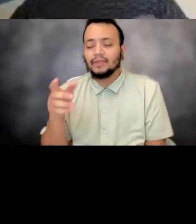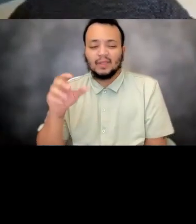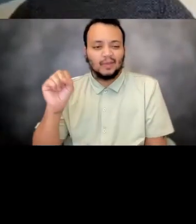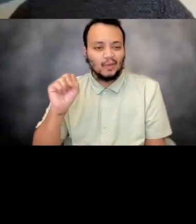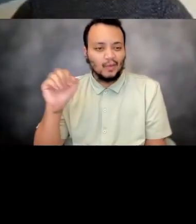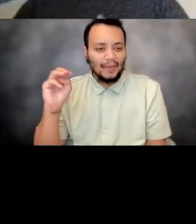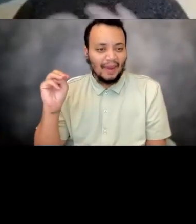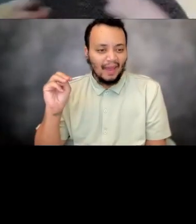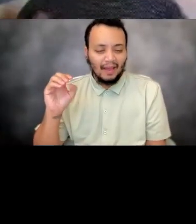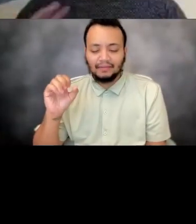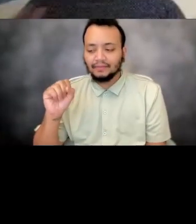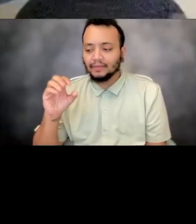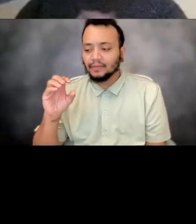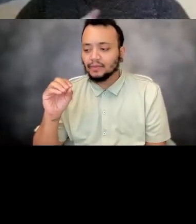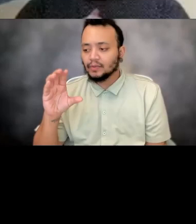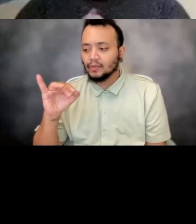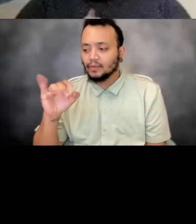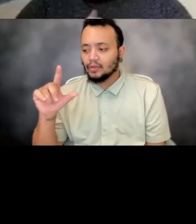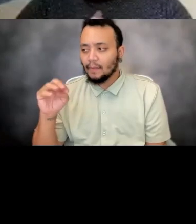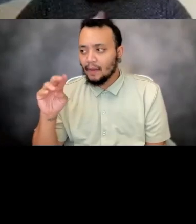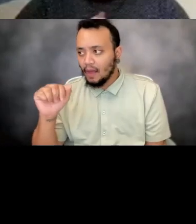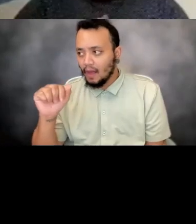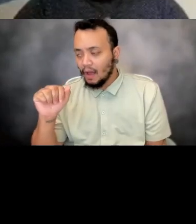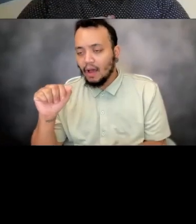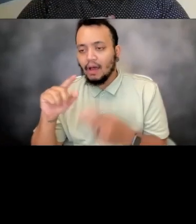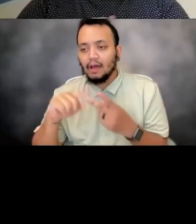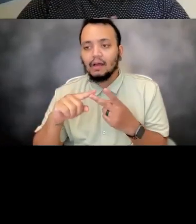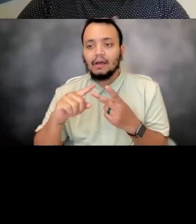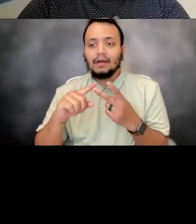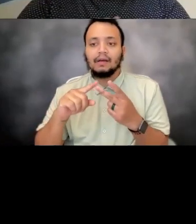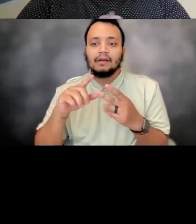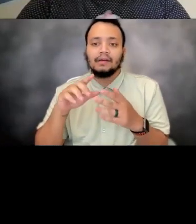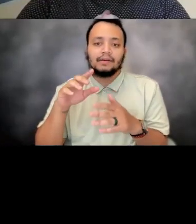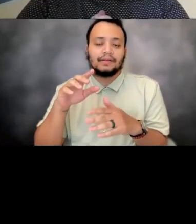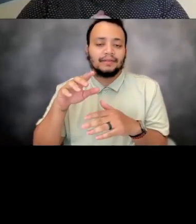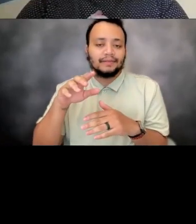and then also personal and professional networks to reach people.